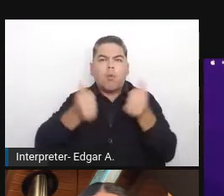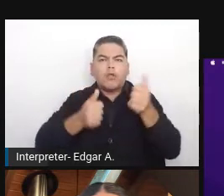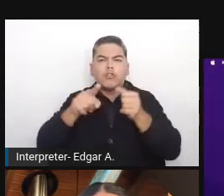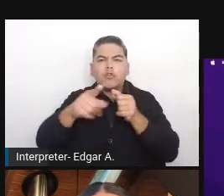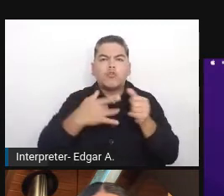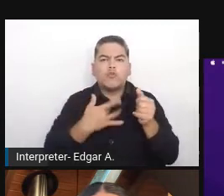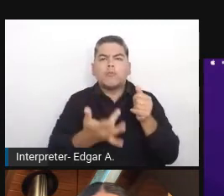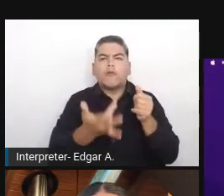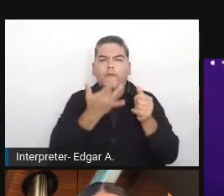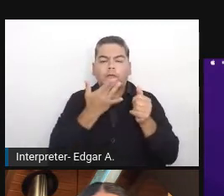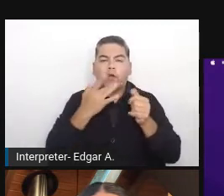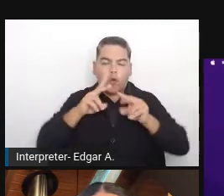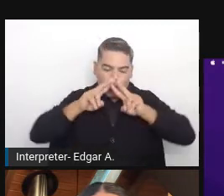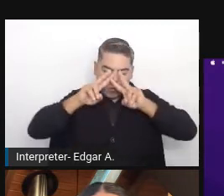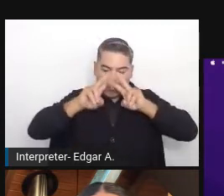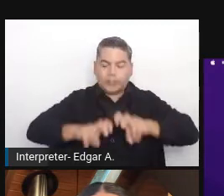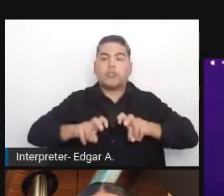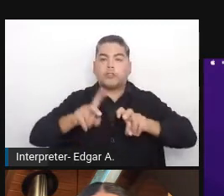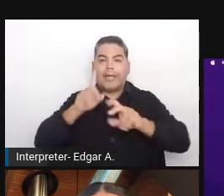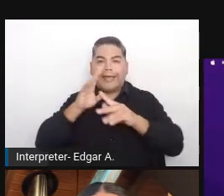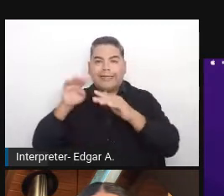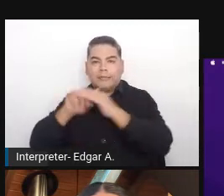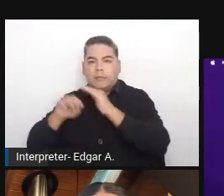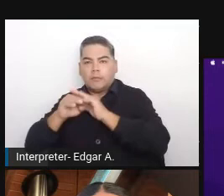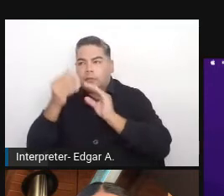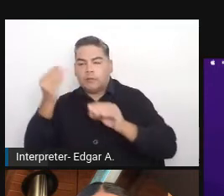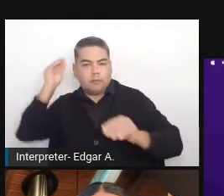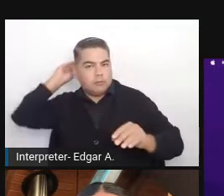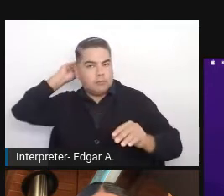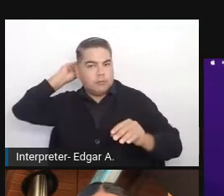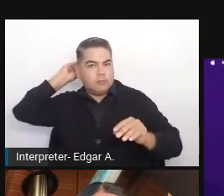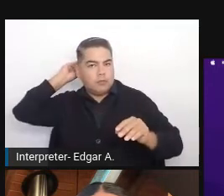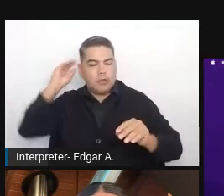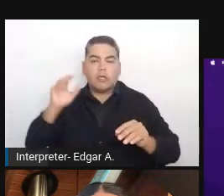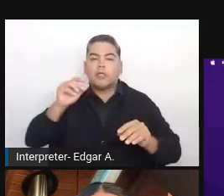and take accessibility, GDPR, and usability into account.